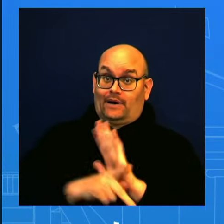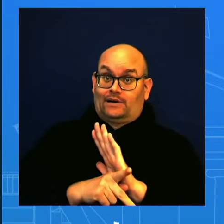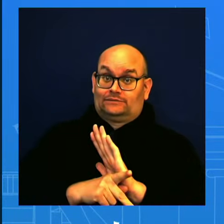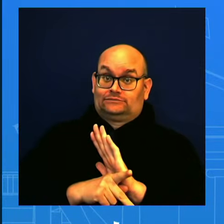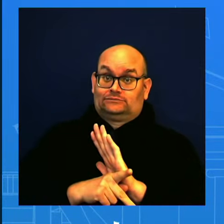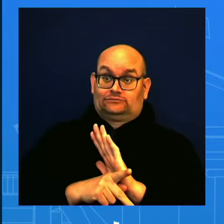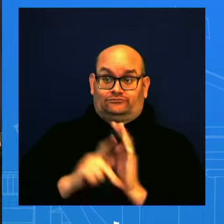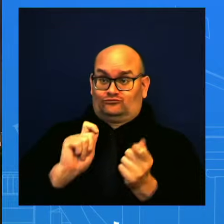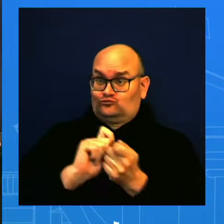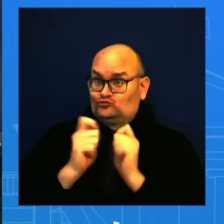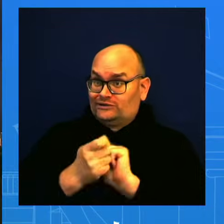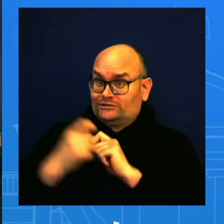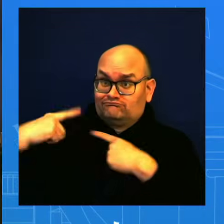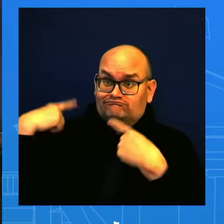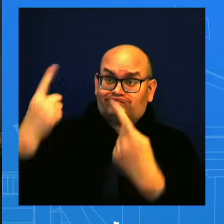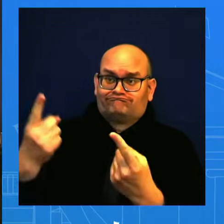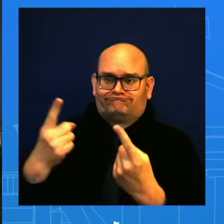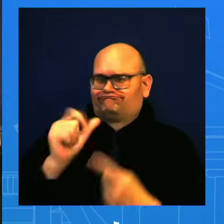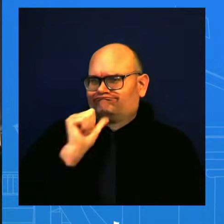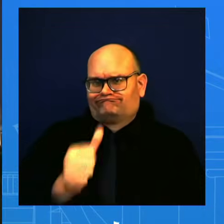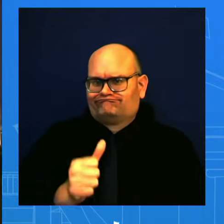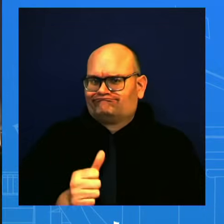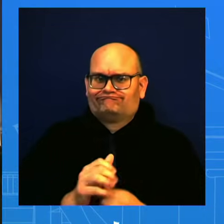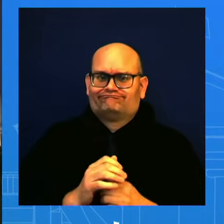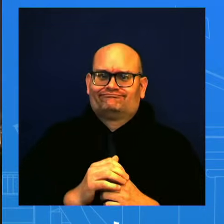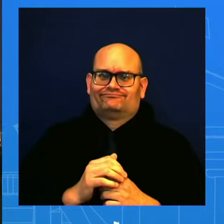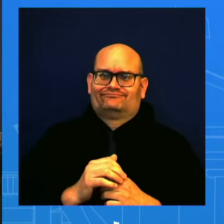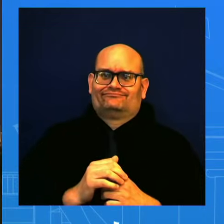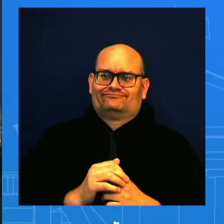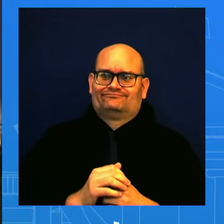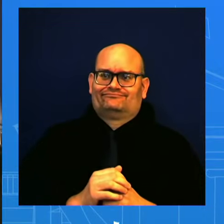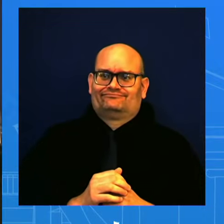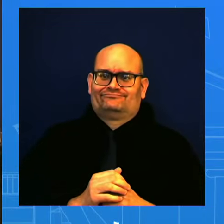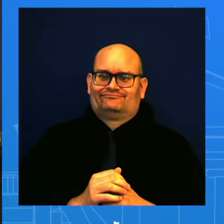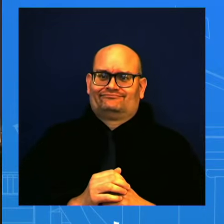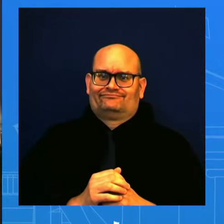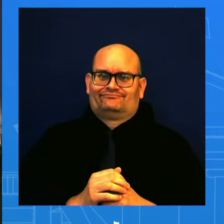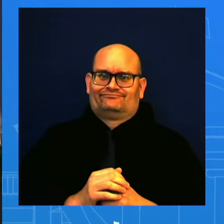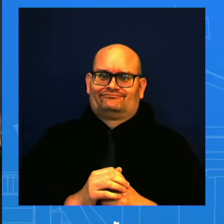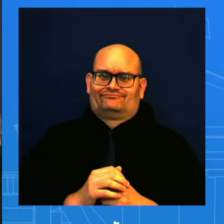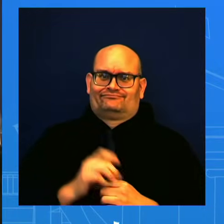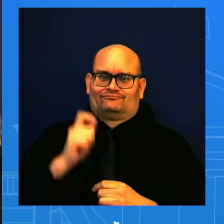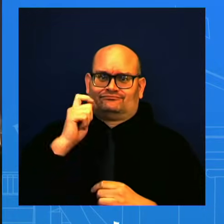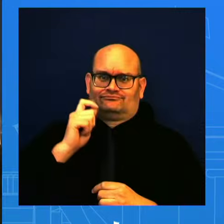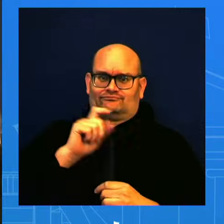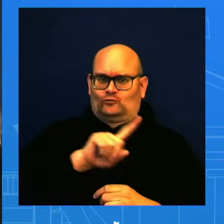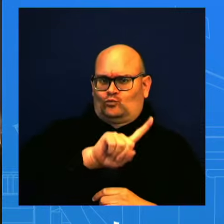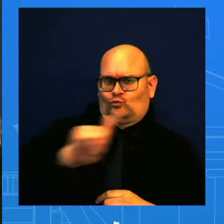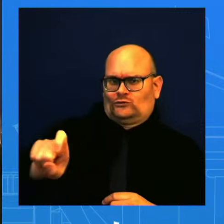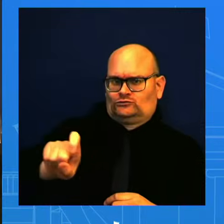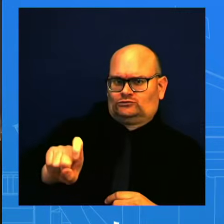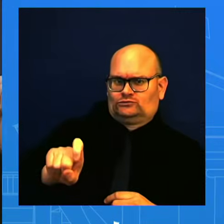will look like. The Press: Is it his intention -- Ms. Jean-Pierre: The Press: -- to take time to campaign physically? Ms. Jean-Pierre: The president, as he has stated,